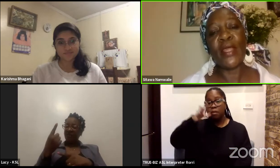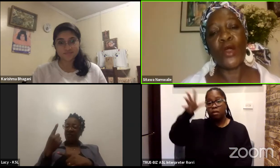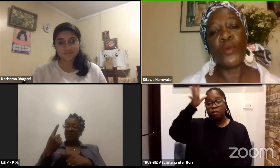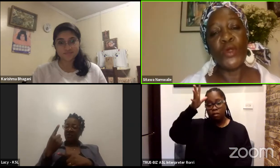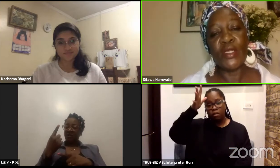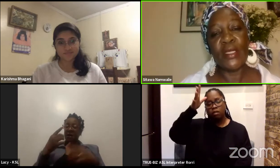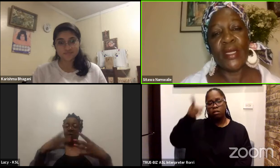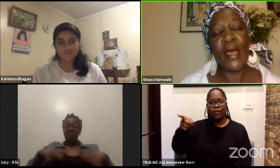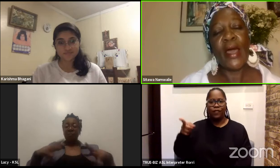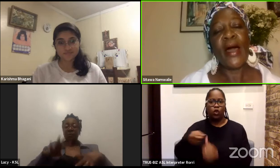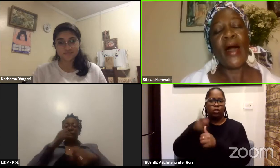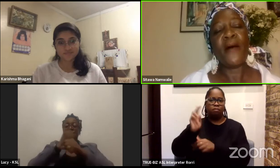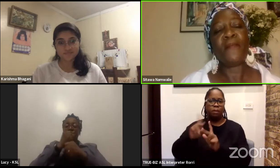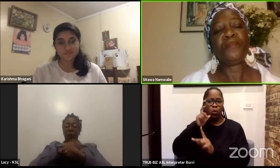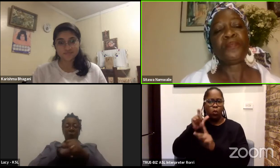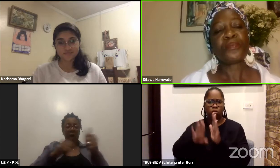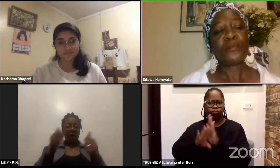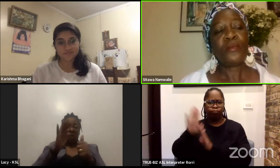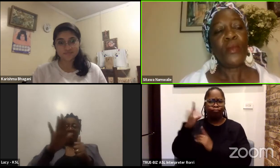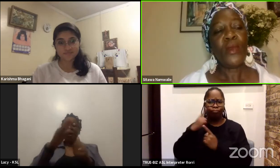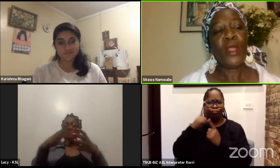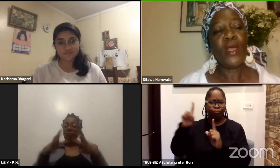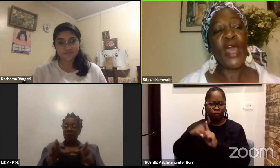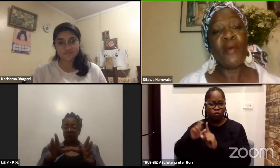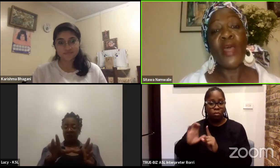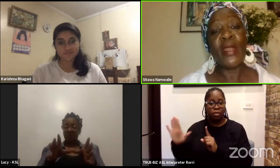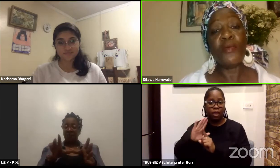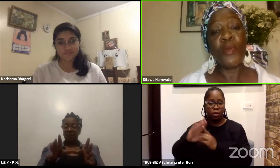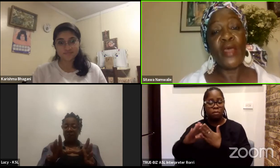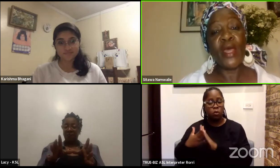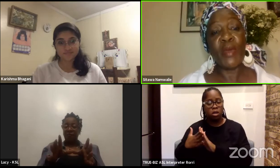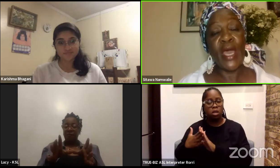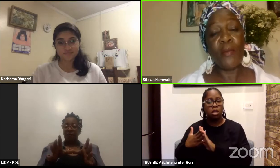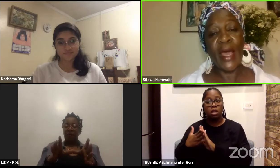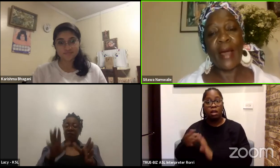in their community, they then became like a magnet